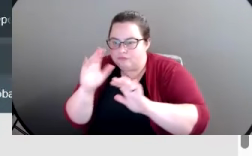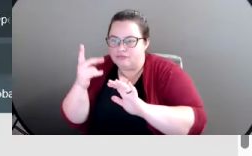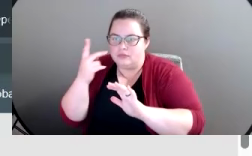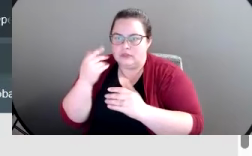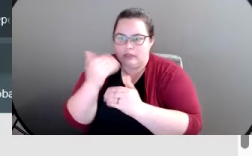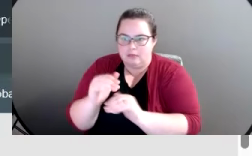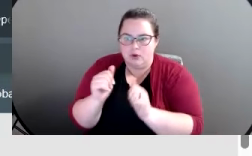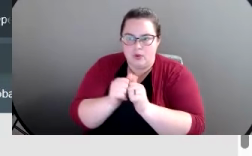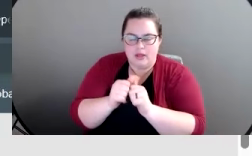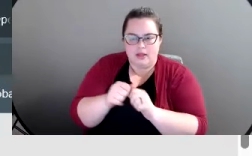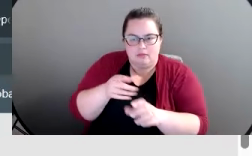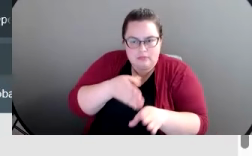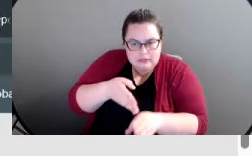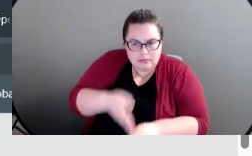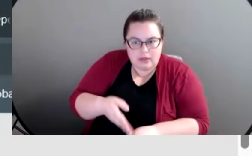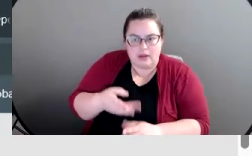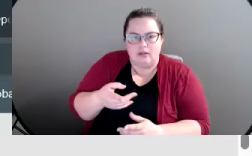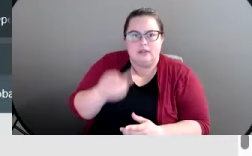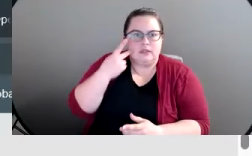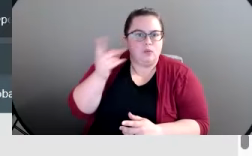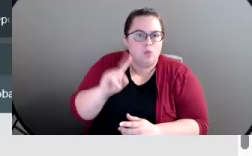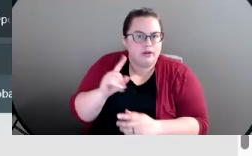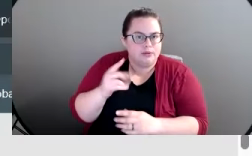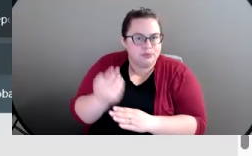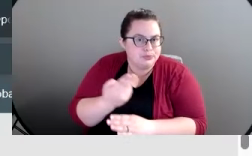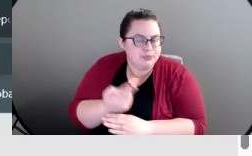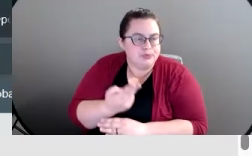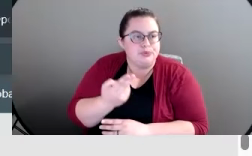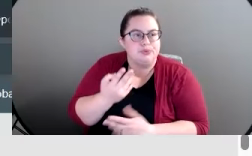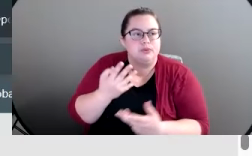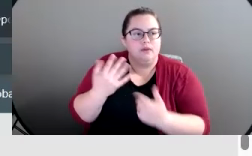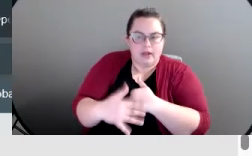And you can see where it's being used, what's available and who's using it.